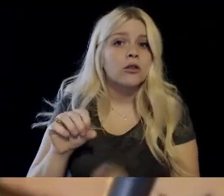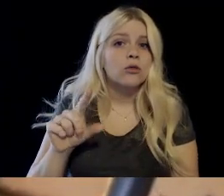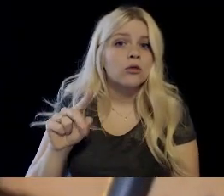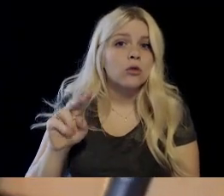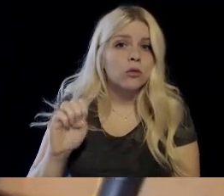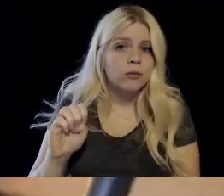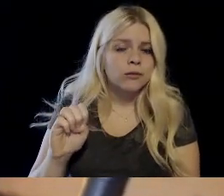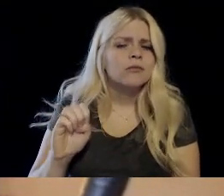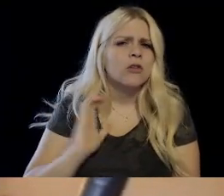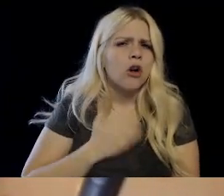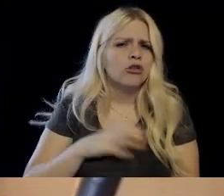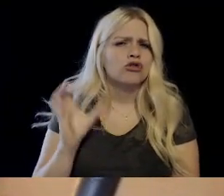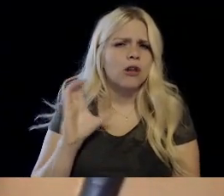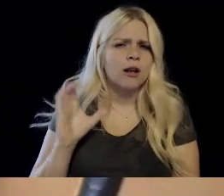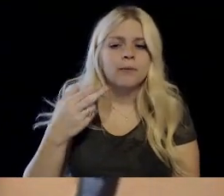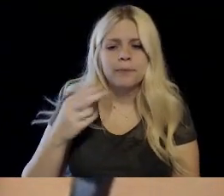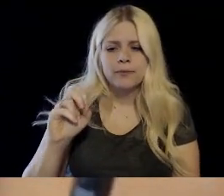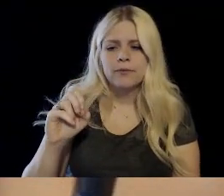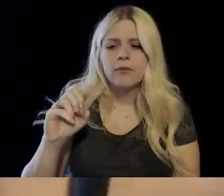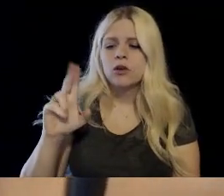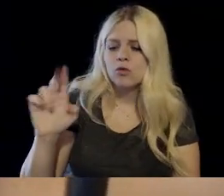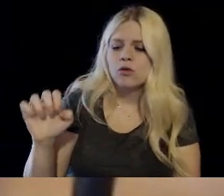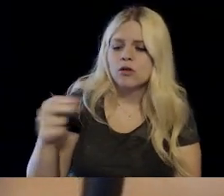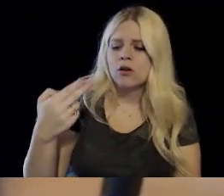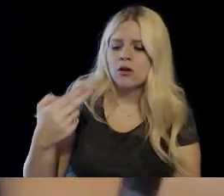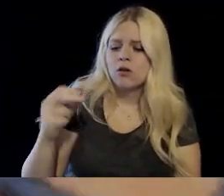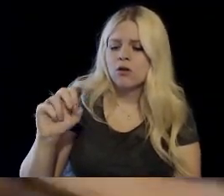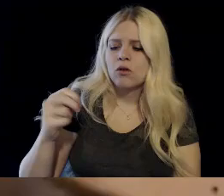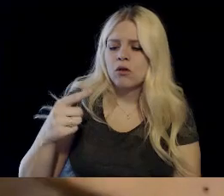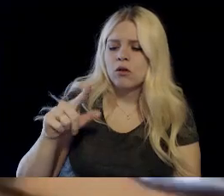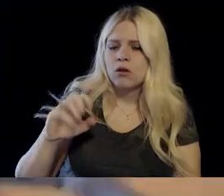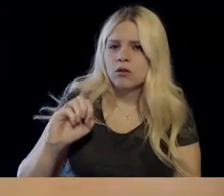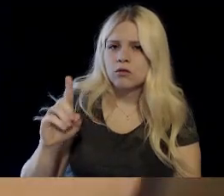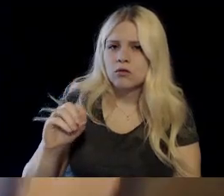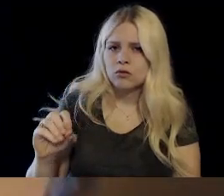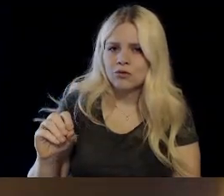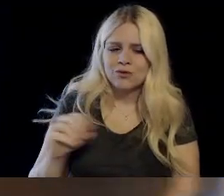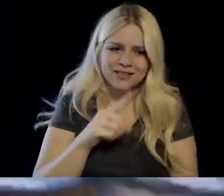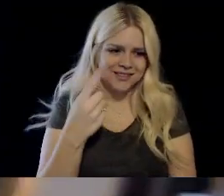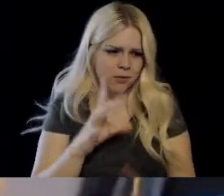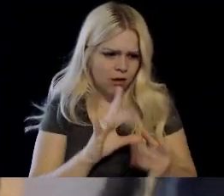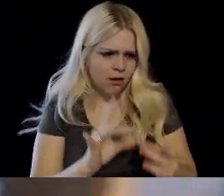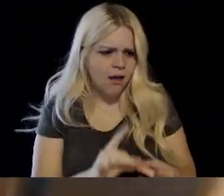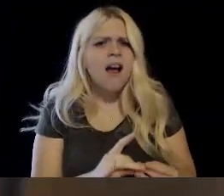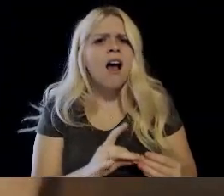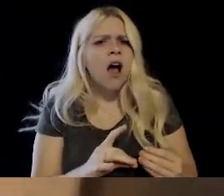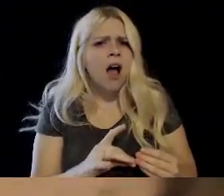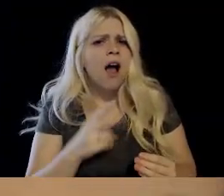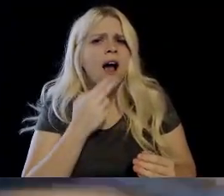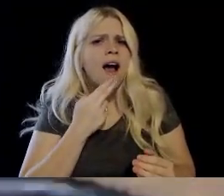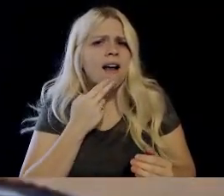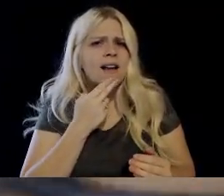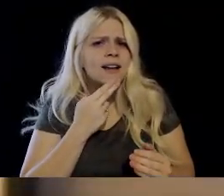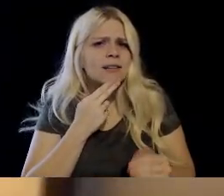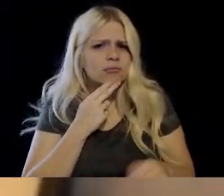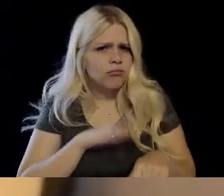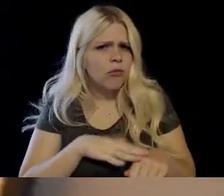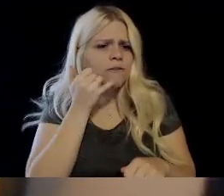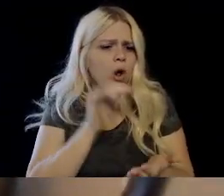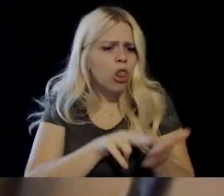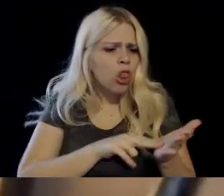$10 if you put honey on your phone so we can get close." No way! No way! I